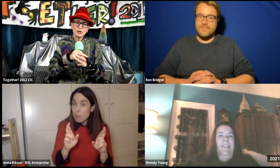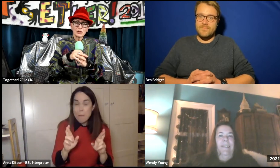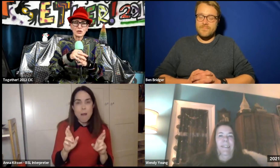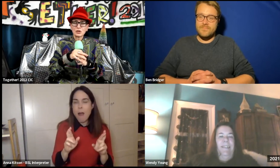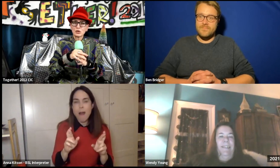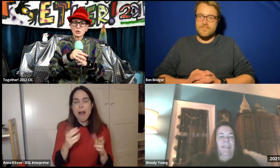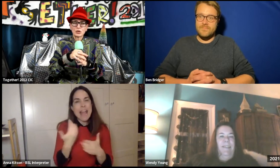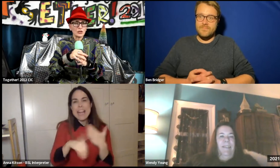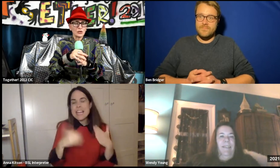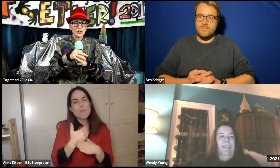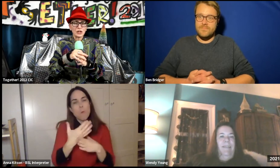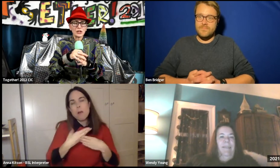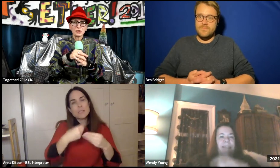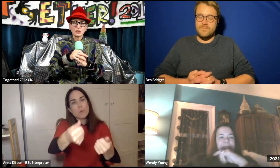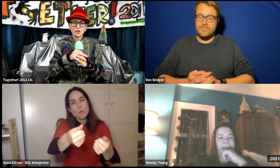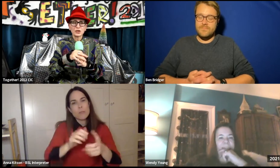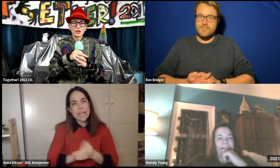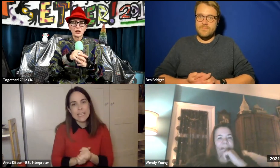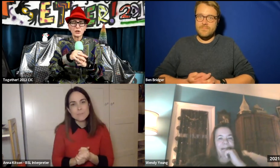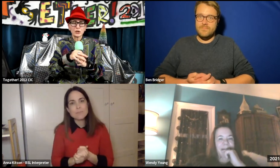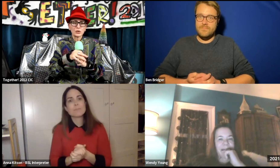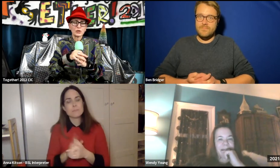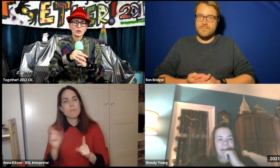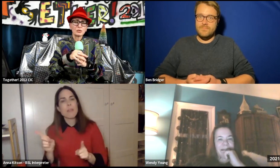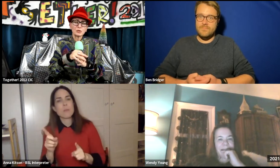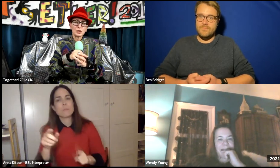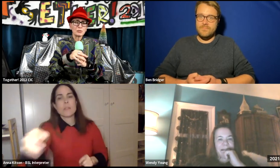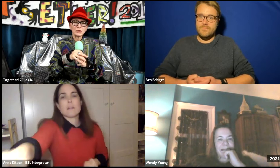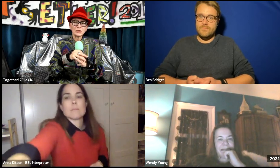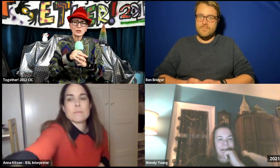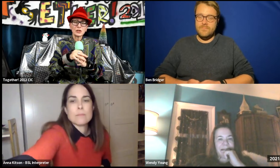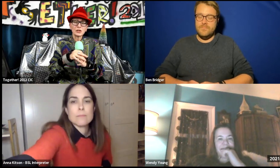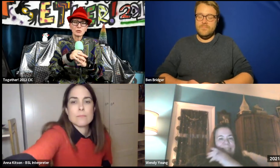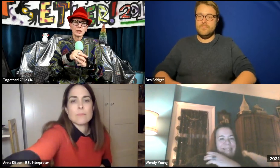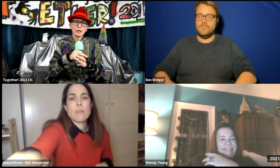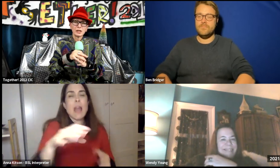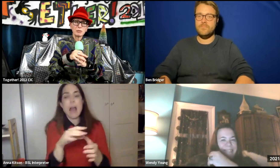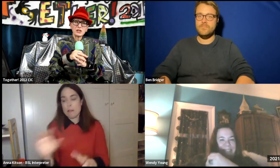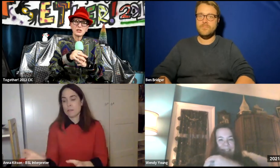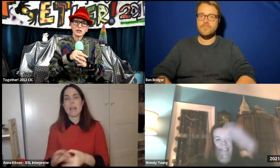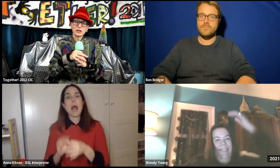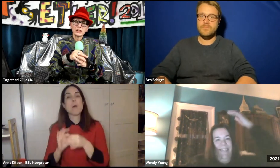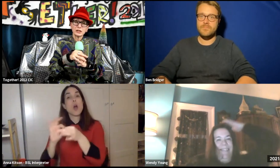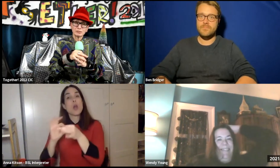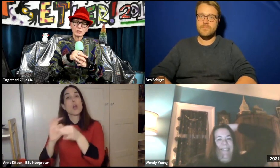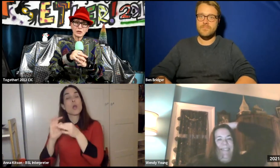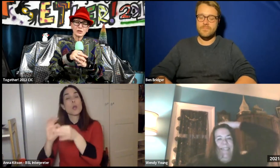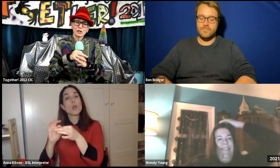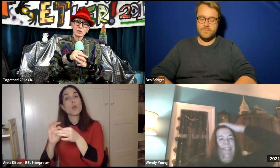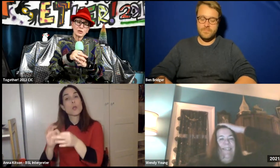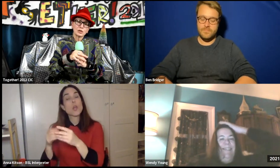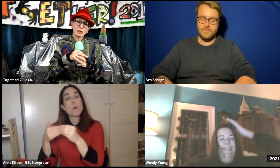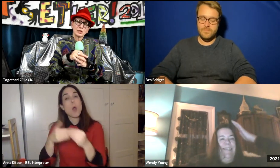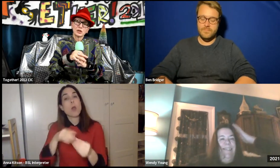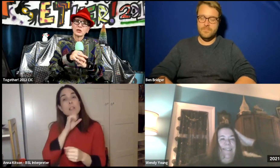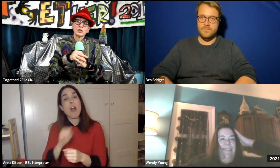Surgeoner, also known as Angry Fish, our co-host, up in the West Midlands, he said basically it runs on magic and it's